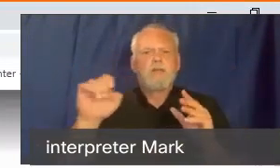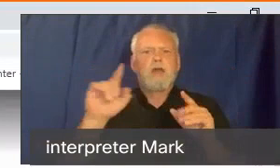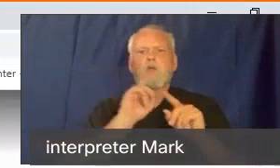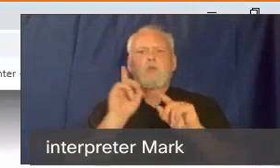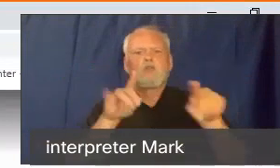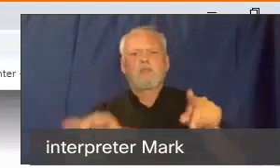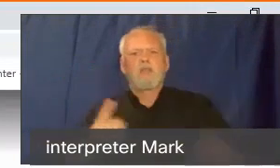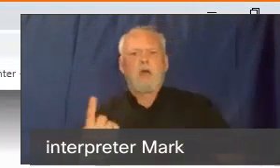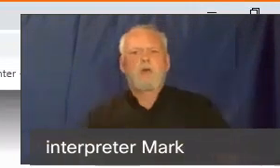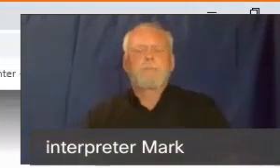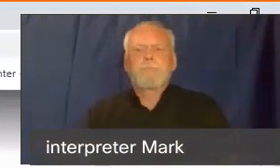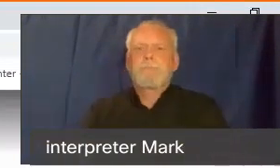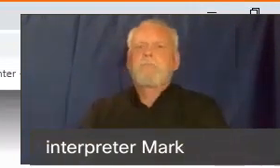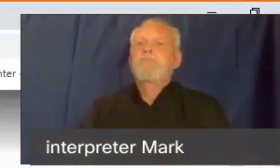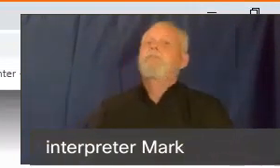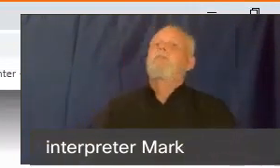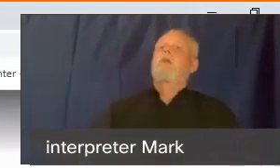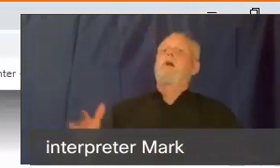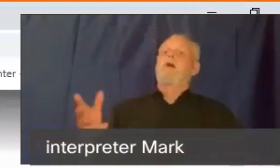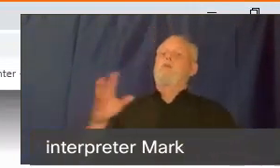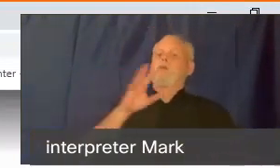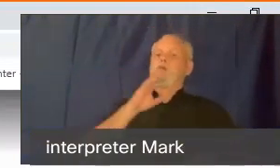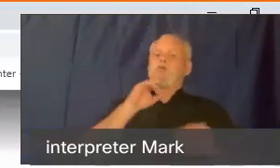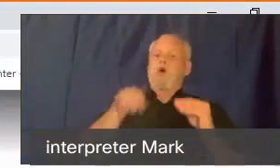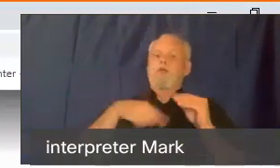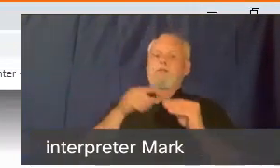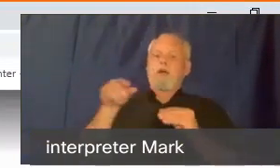Yeah, yeah, I think we talked about this a little bit.